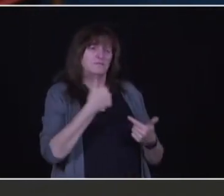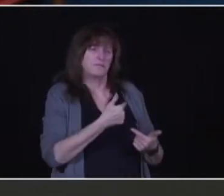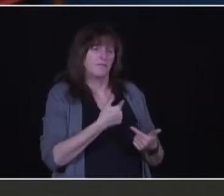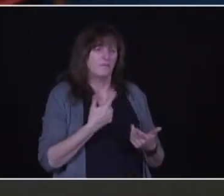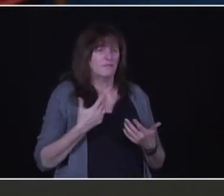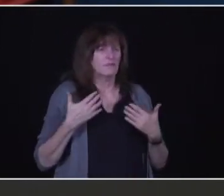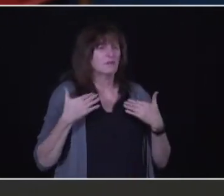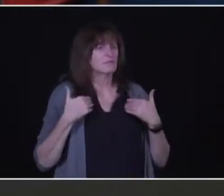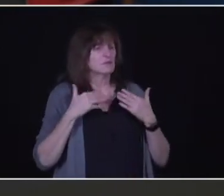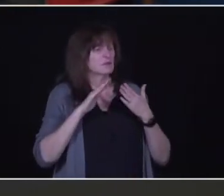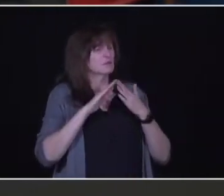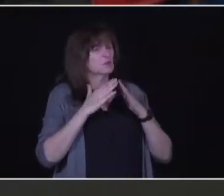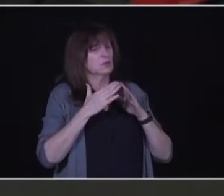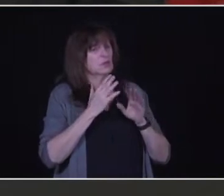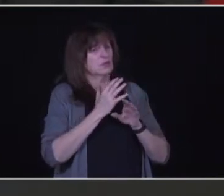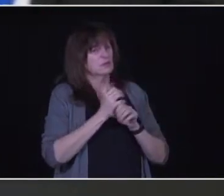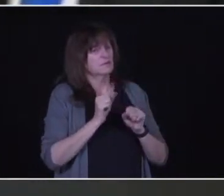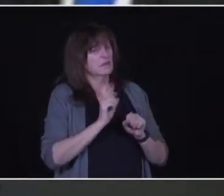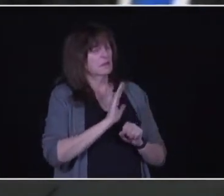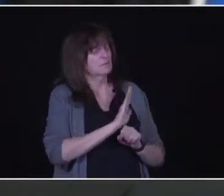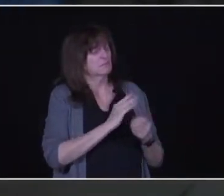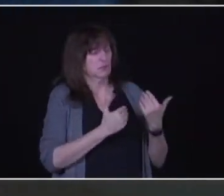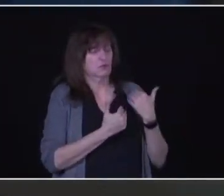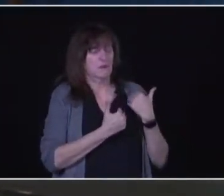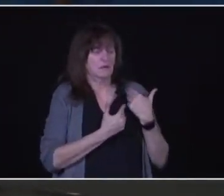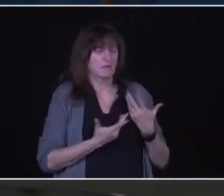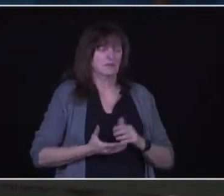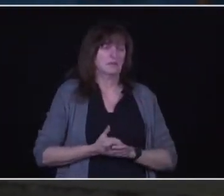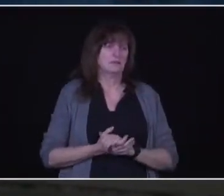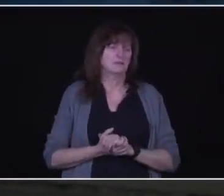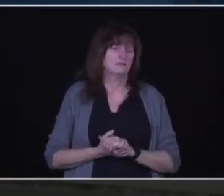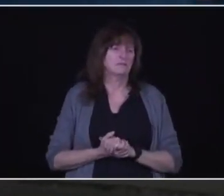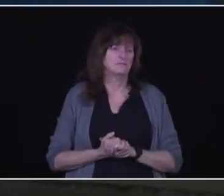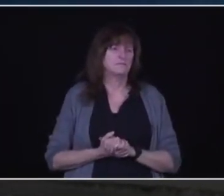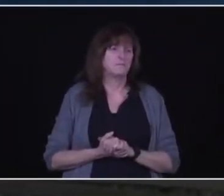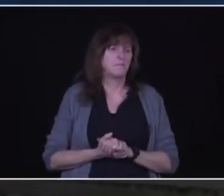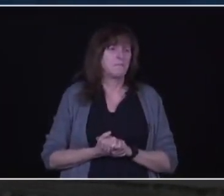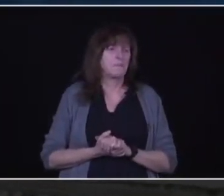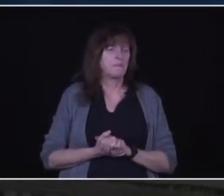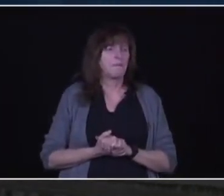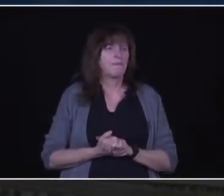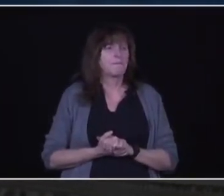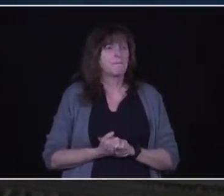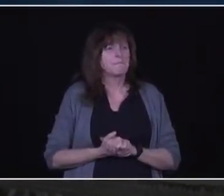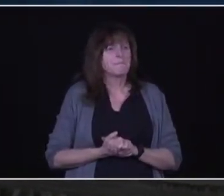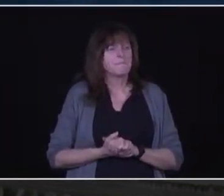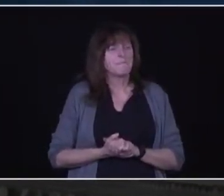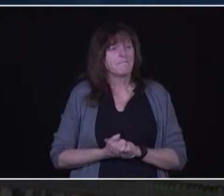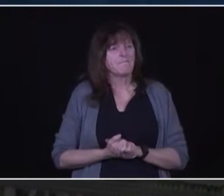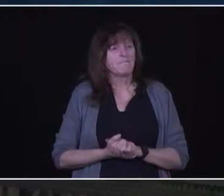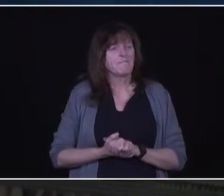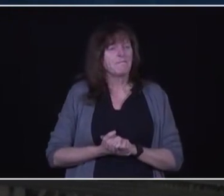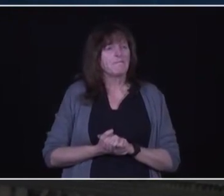over to the solicitor General. She is taking care of the roll out there. So as the Premier referenced,